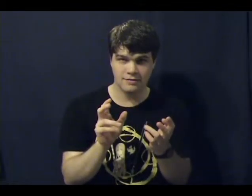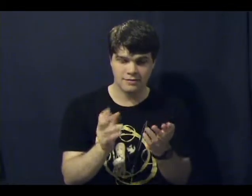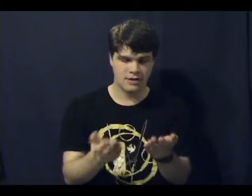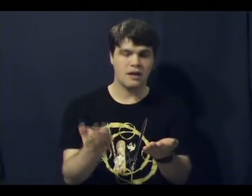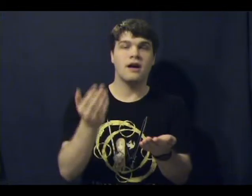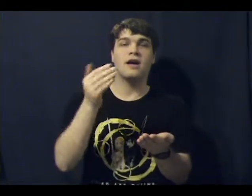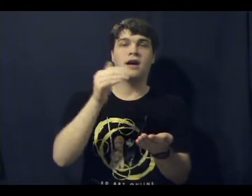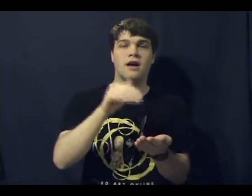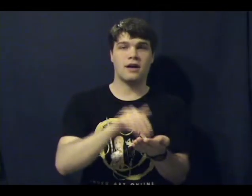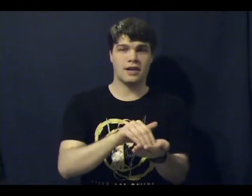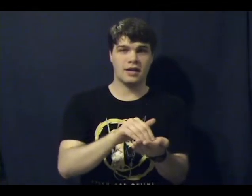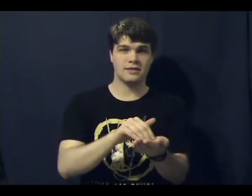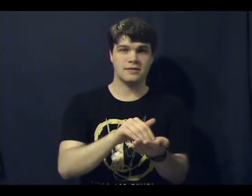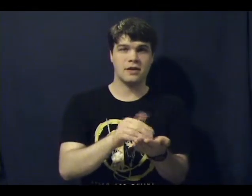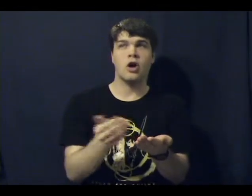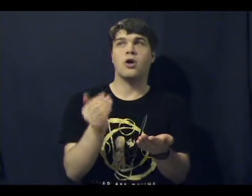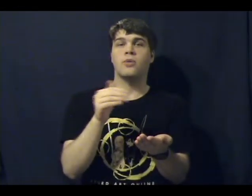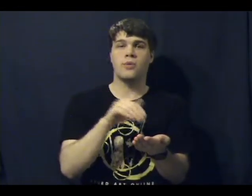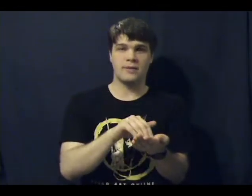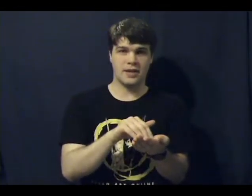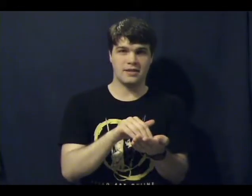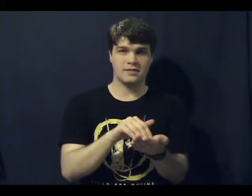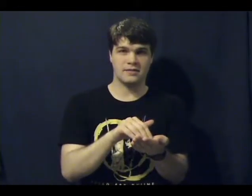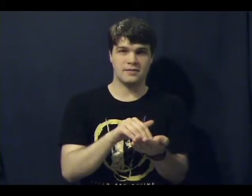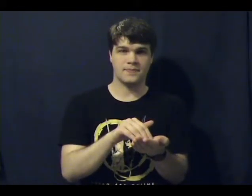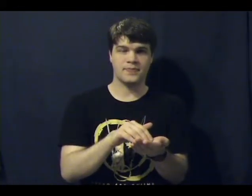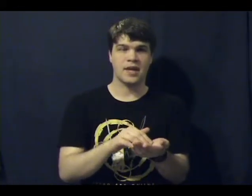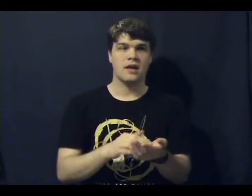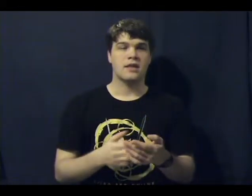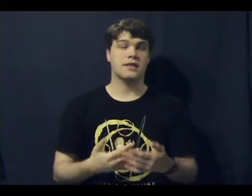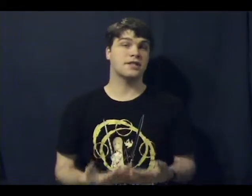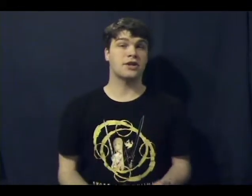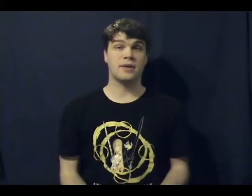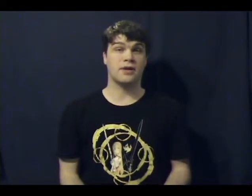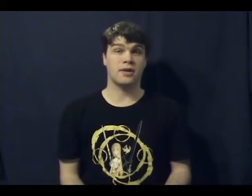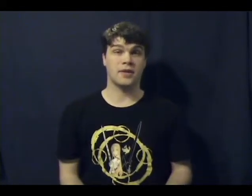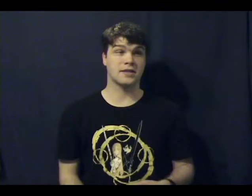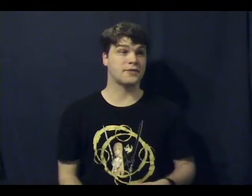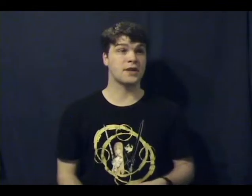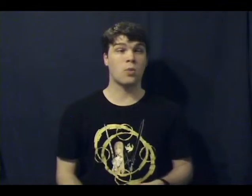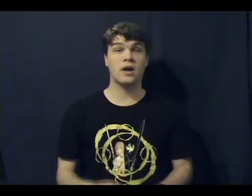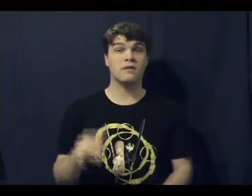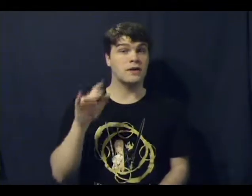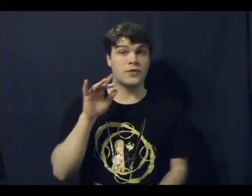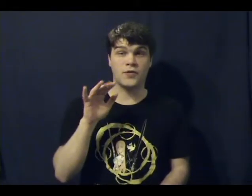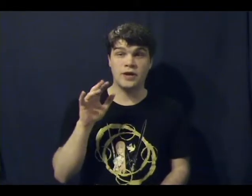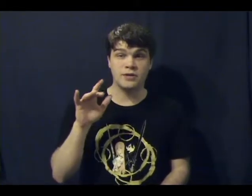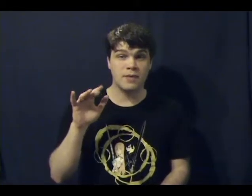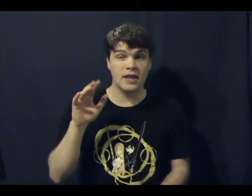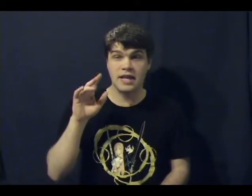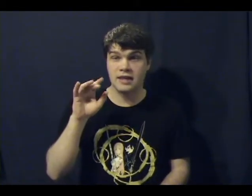Again. Repeat. This is going to be good because if someone is finger spelling